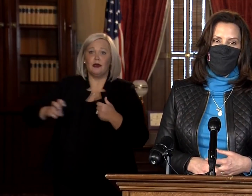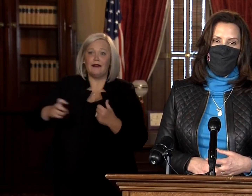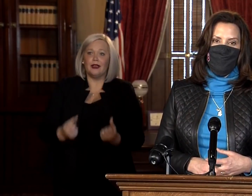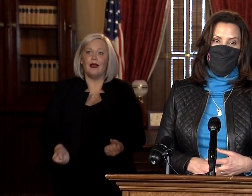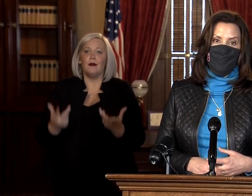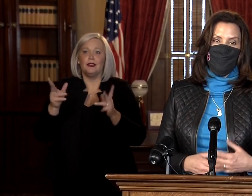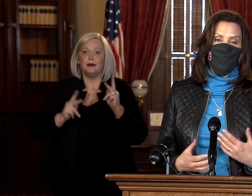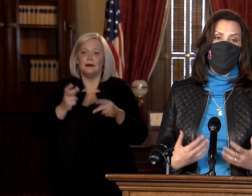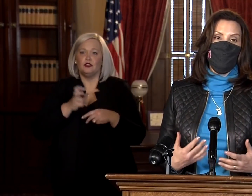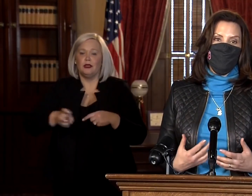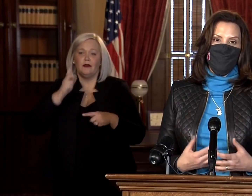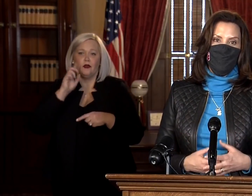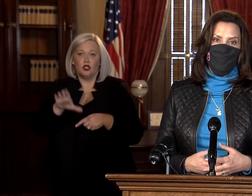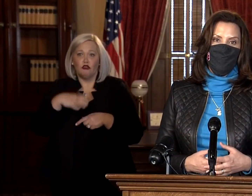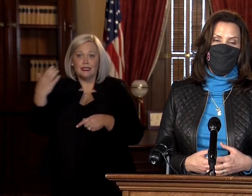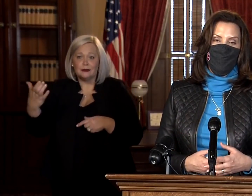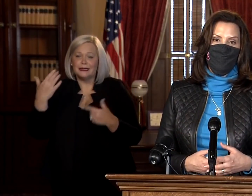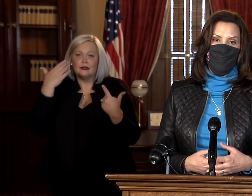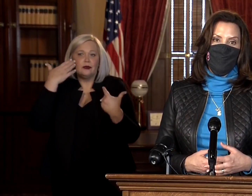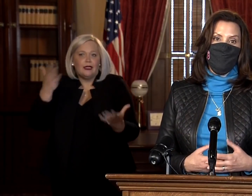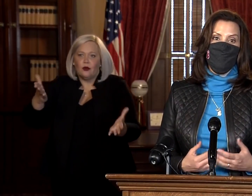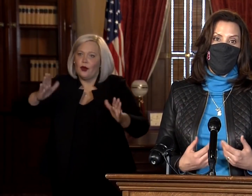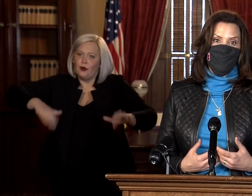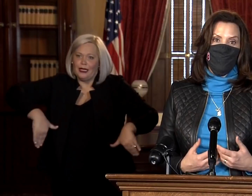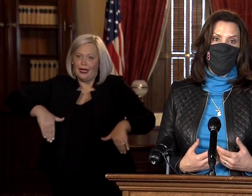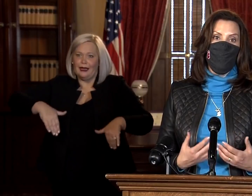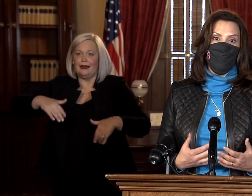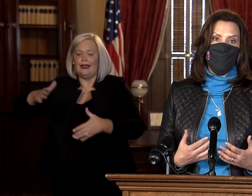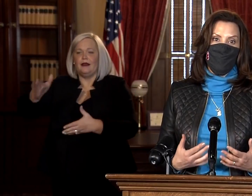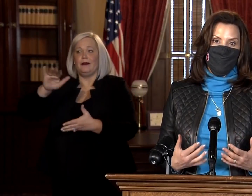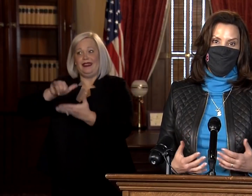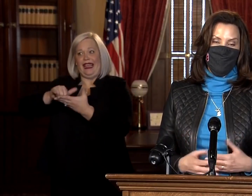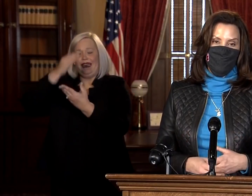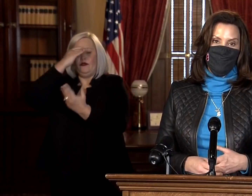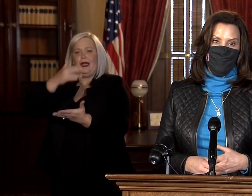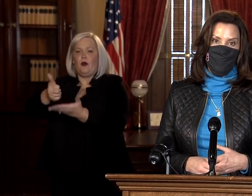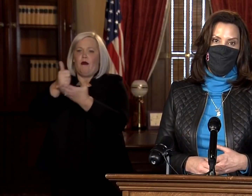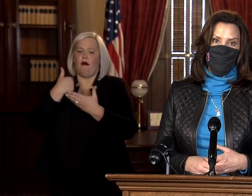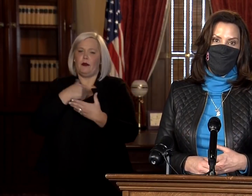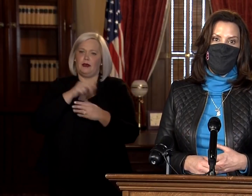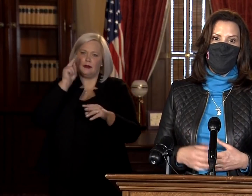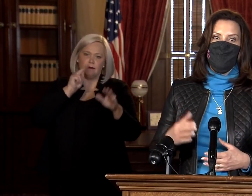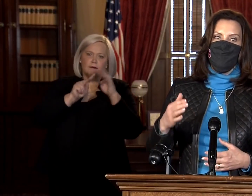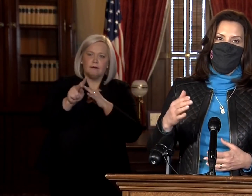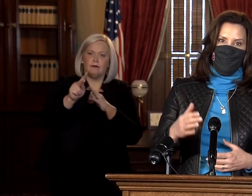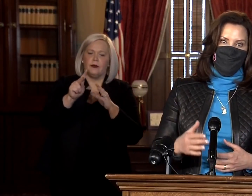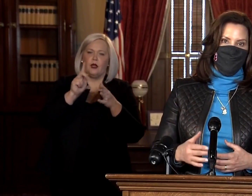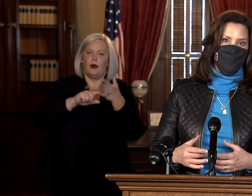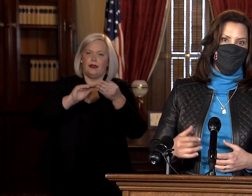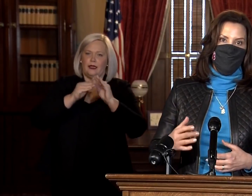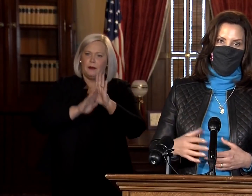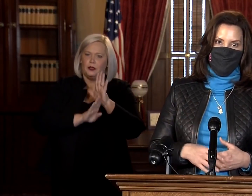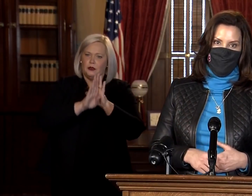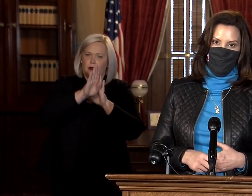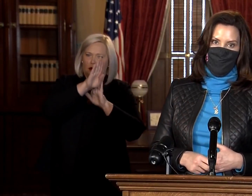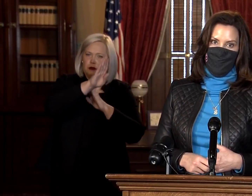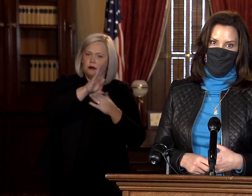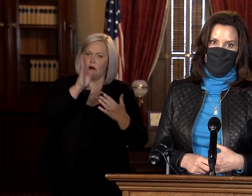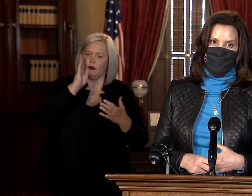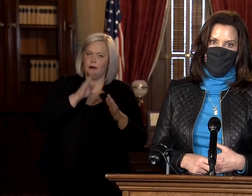about, we haven’t seen the mobility data, but that is a mobility data, but that is a helpful to our understanding and helpful to our understanding and anticipation of what we may see